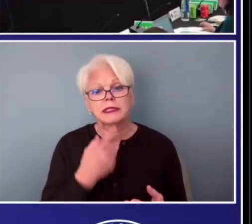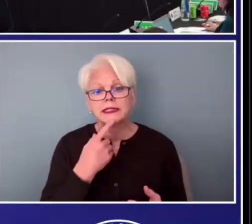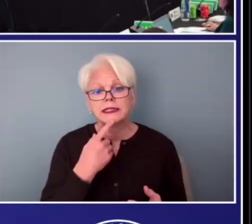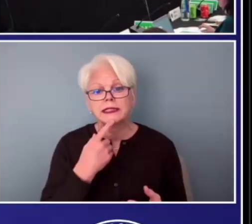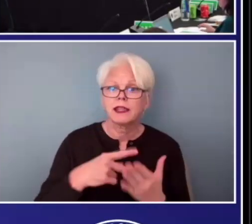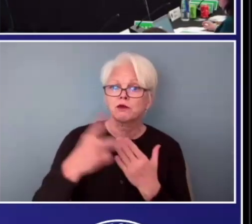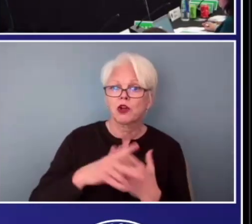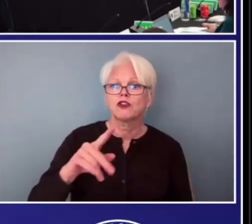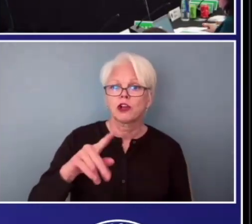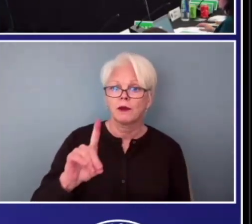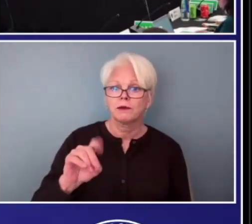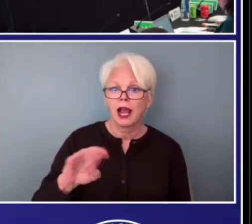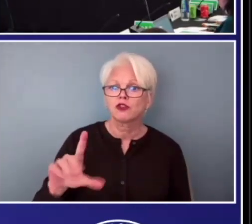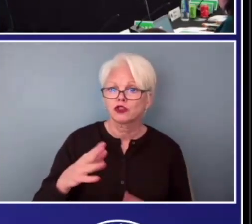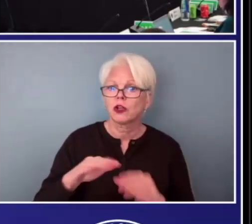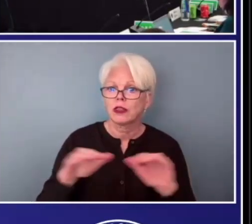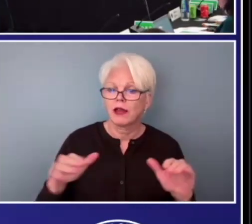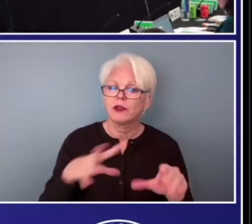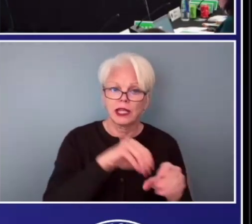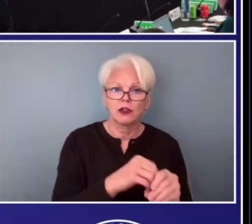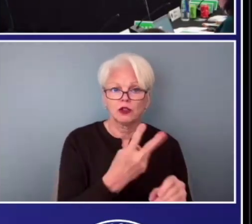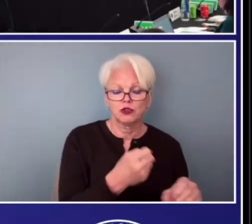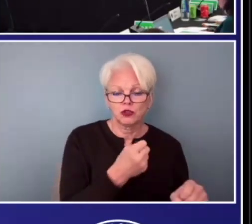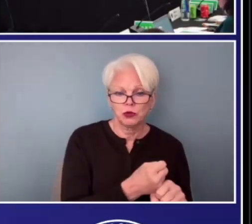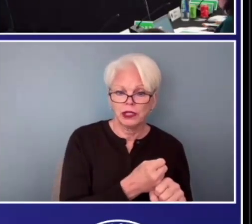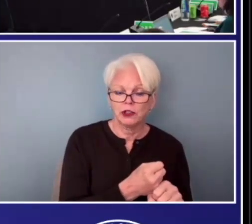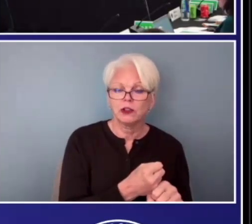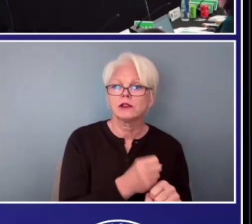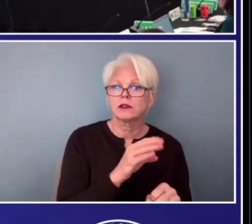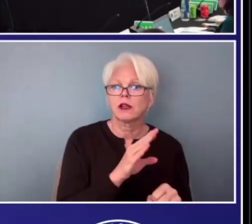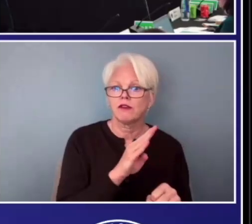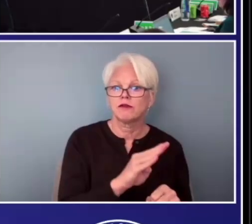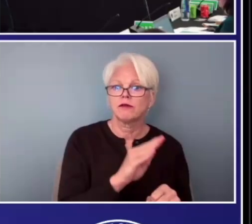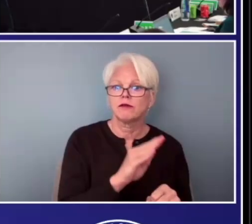including at least two years of post-baccalaureate level coursework. So we may be amenable to taking out that six-year